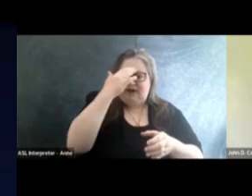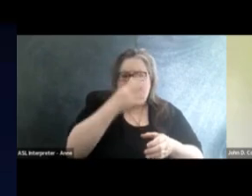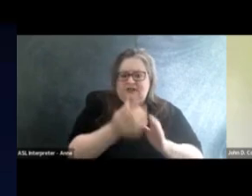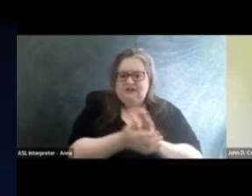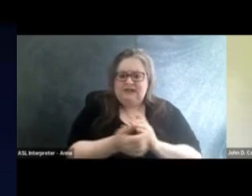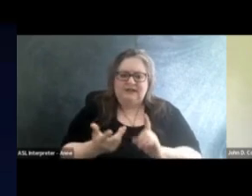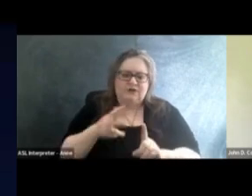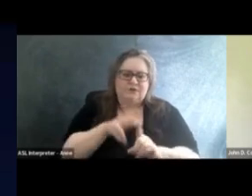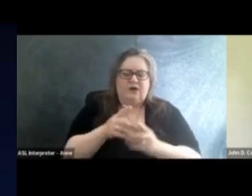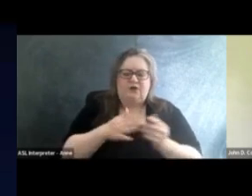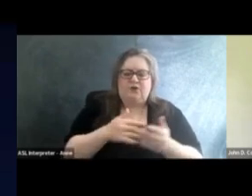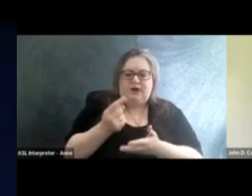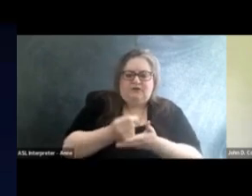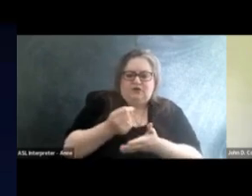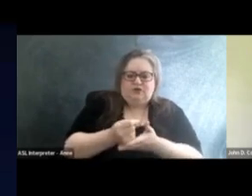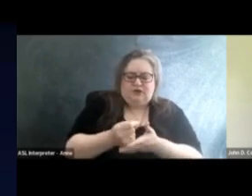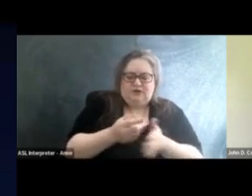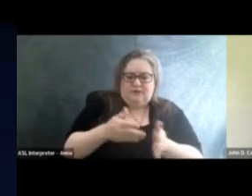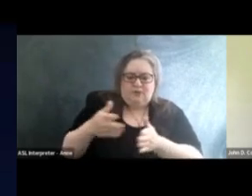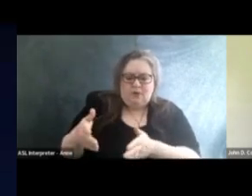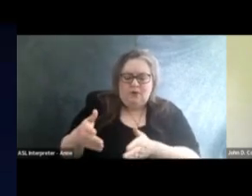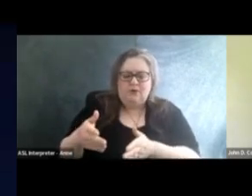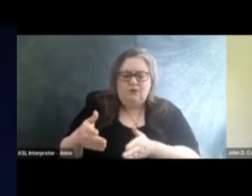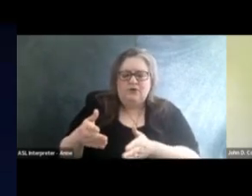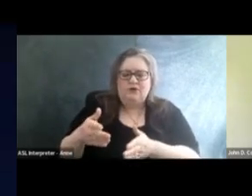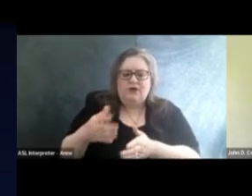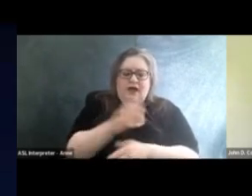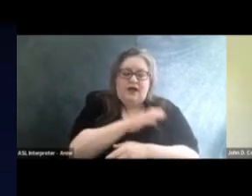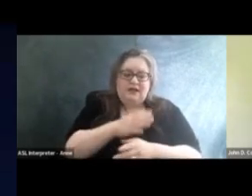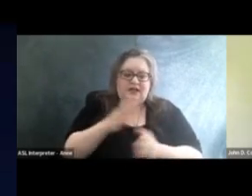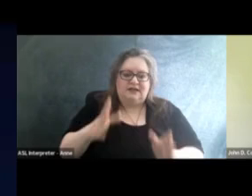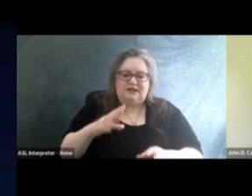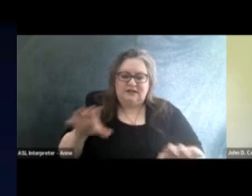whatever treatment modality a clinician is engaging a client